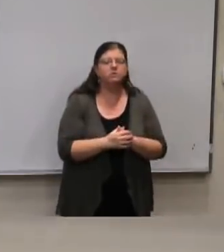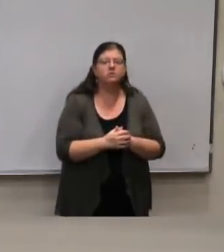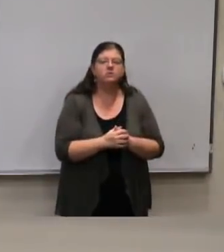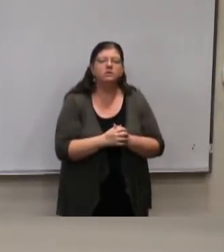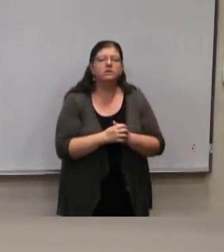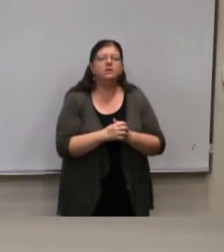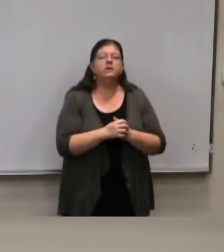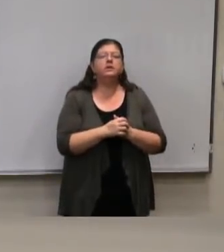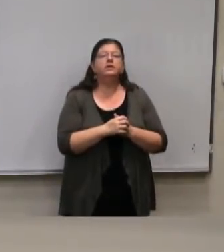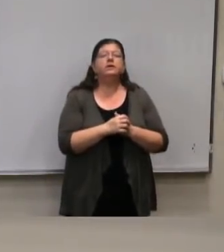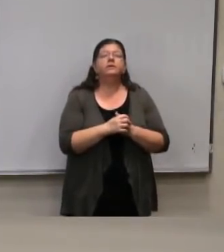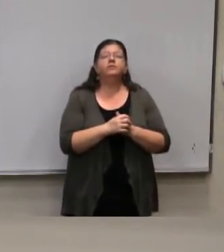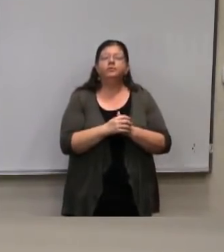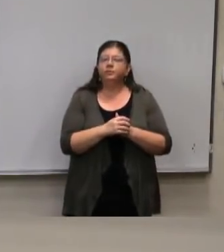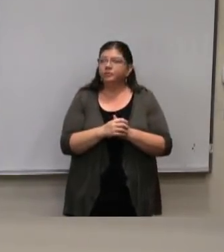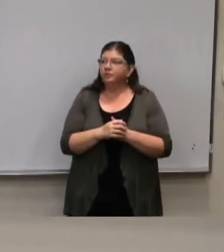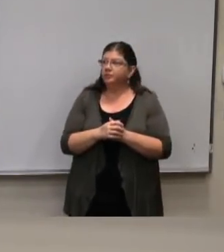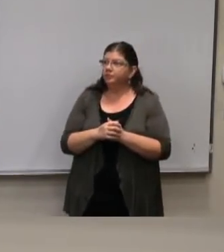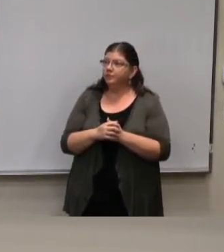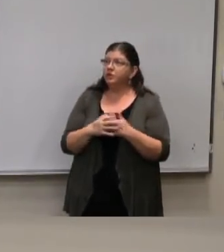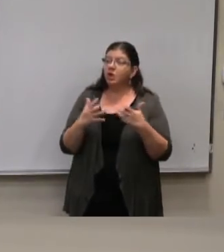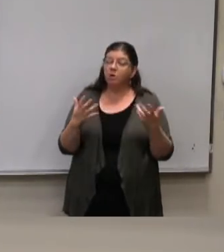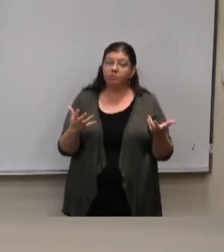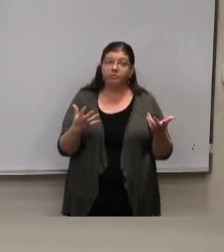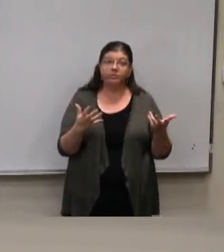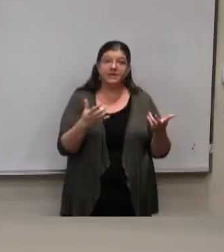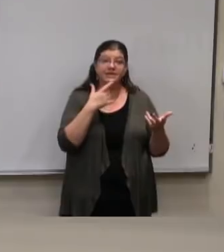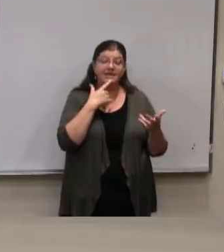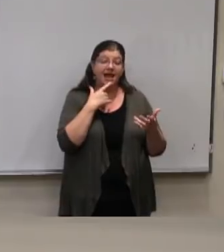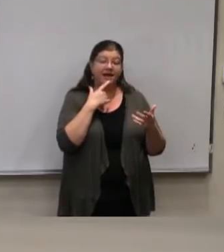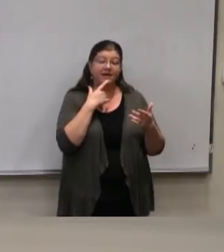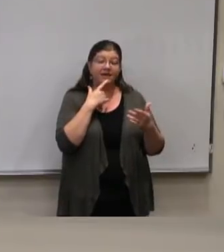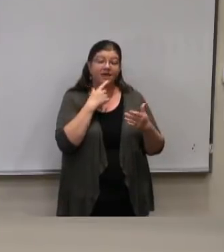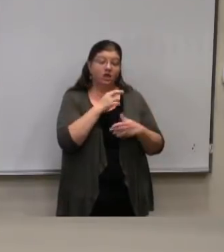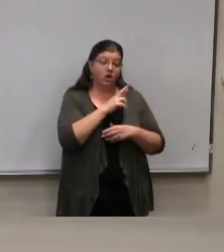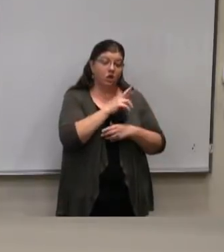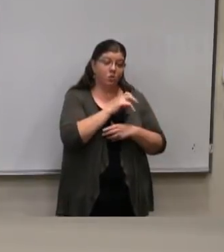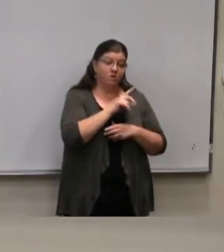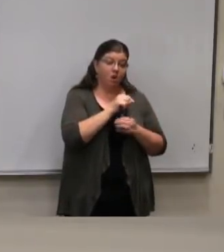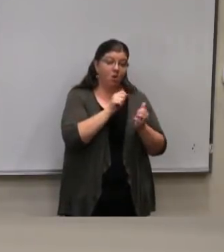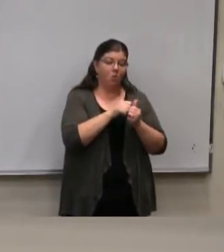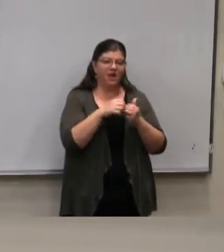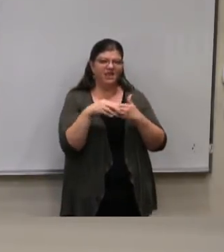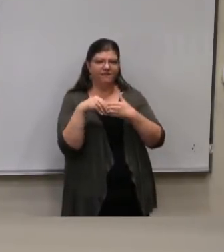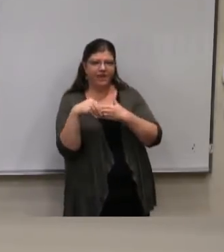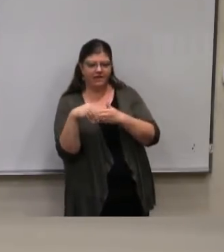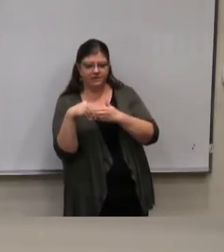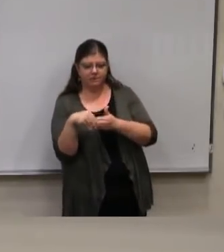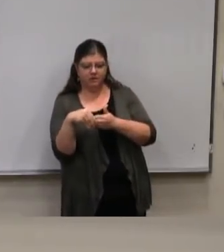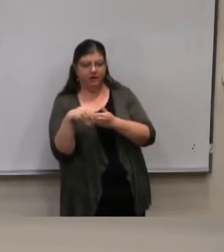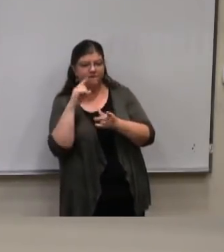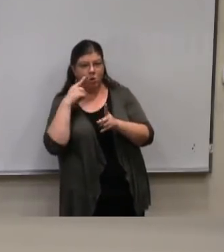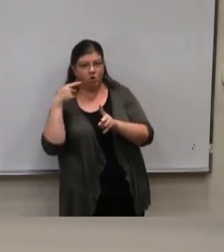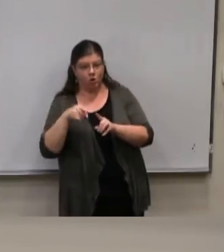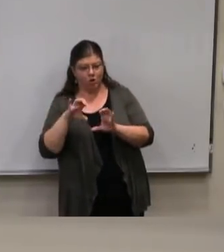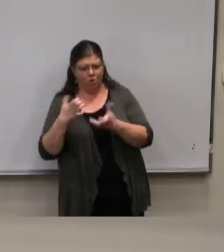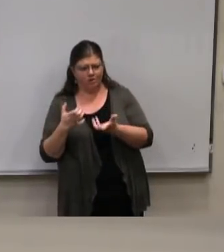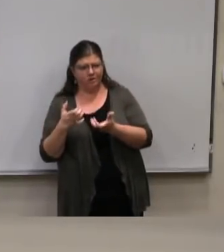So we said it's going to be flexible, flexibly for certain courses. What constitutes a certain course?